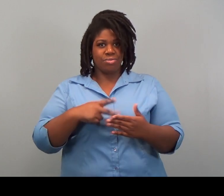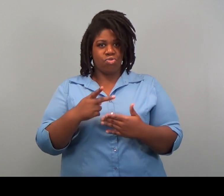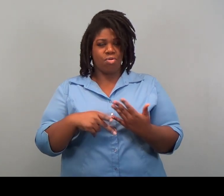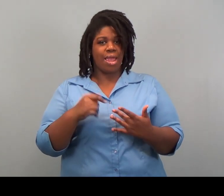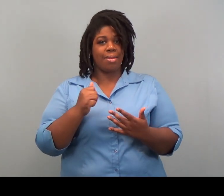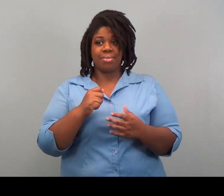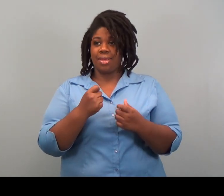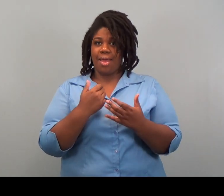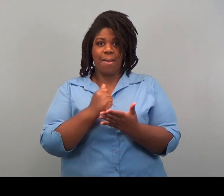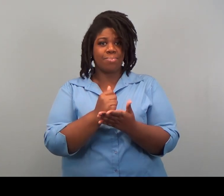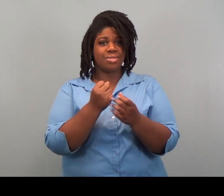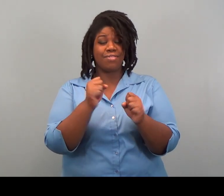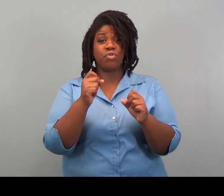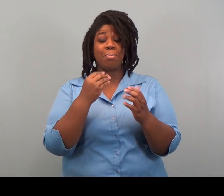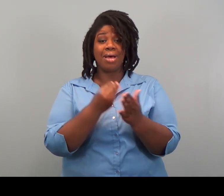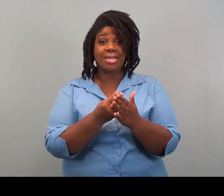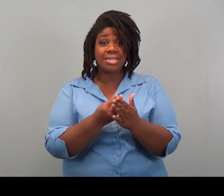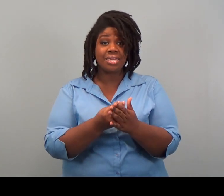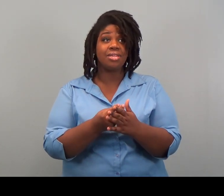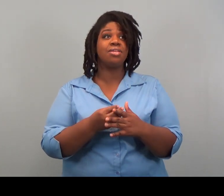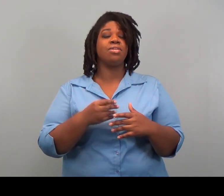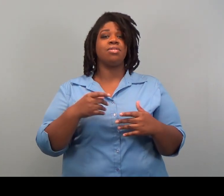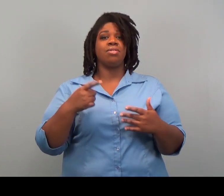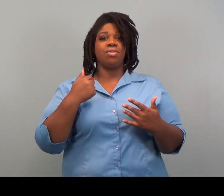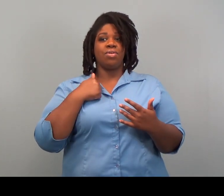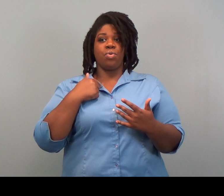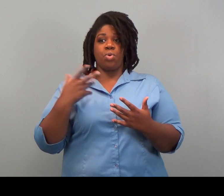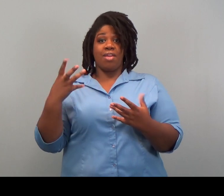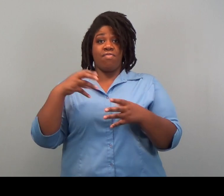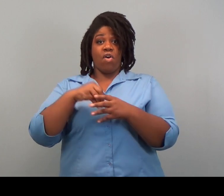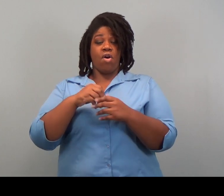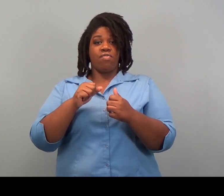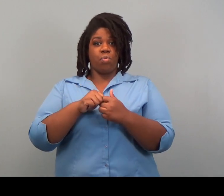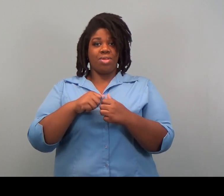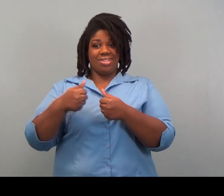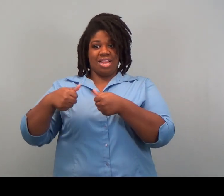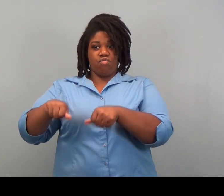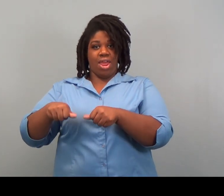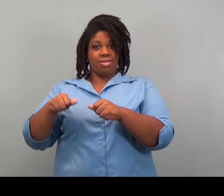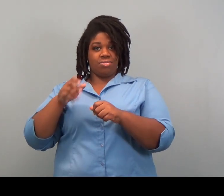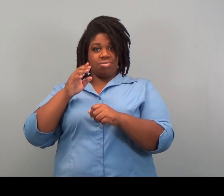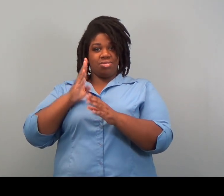We can save you several hundred dollars. We combine you filing with direct deposit